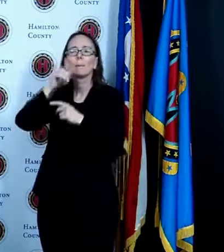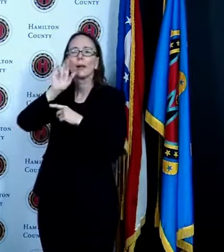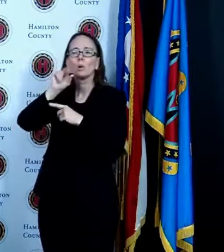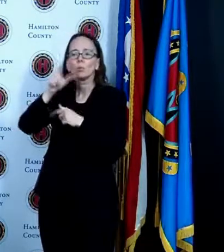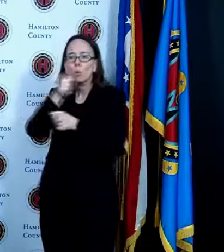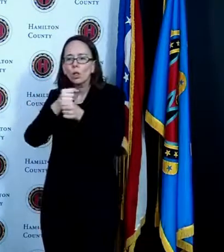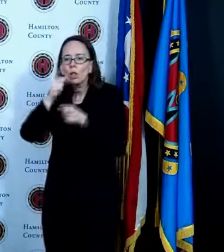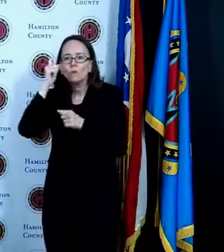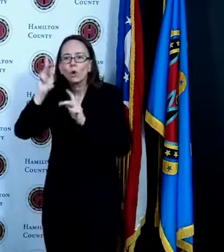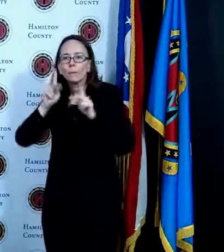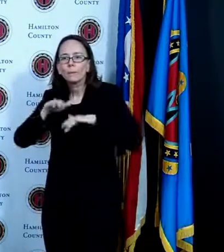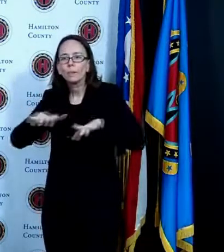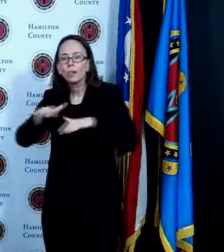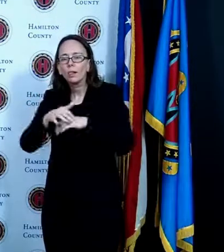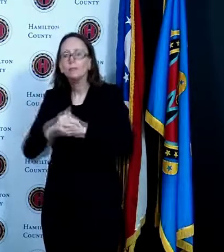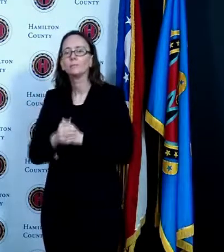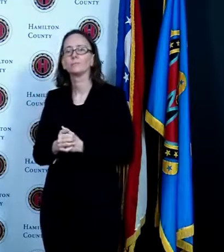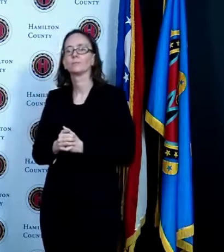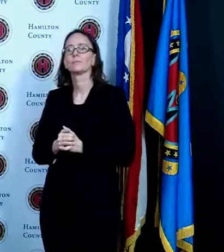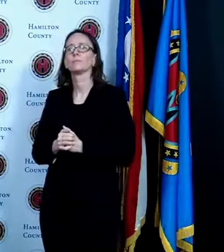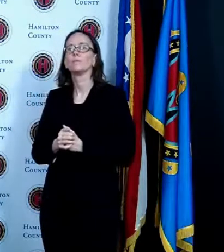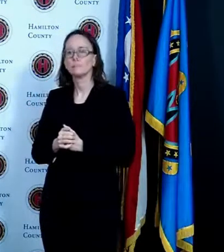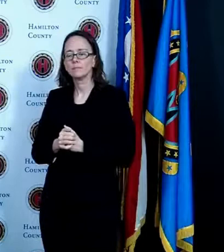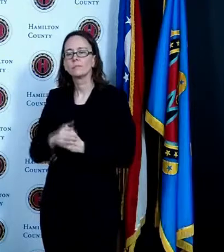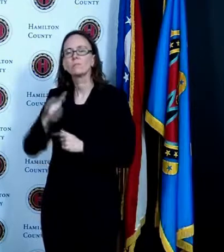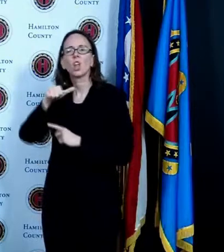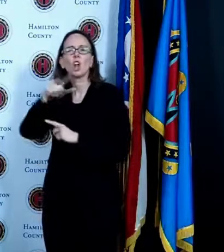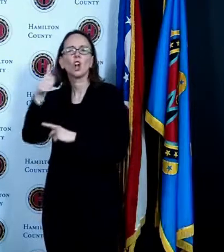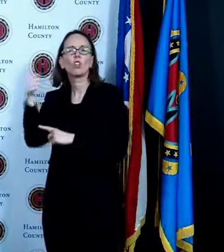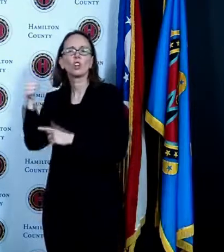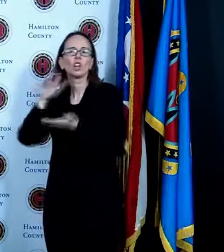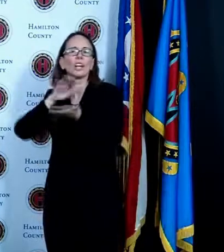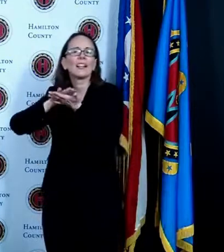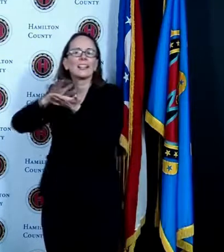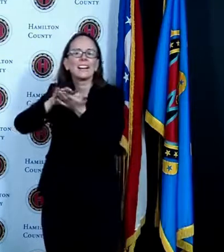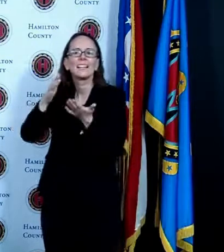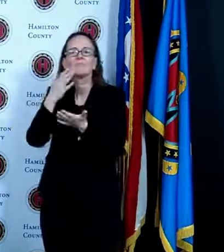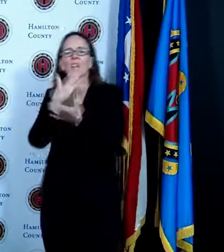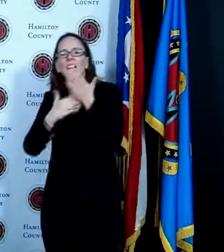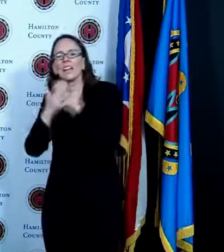all right so next I'm going to provide some context or a health bulletin that